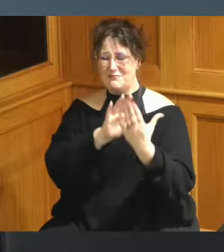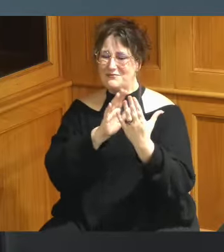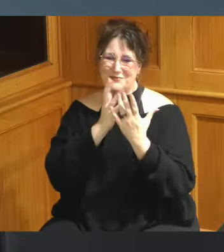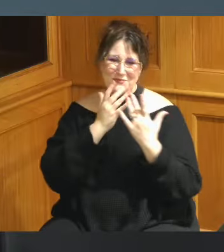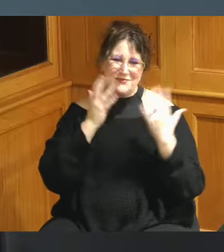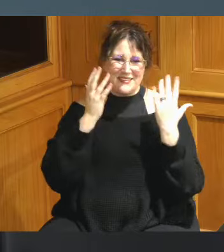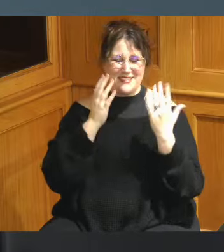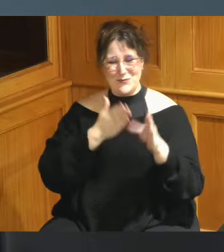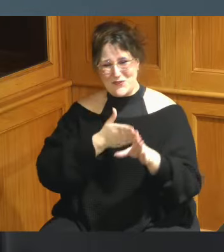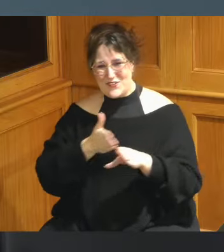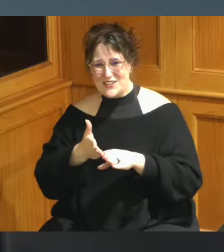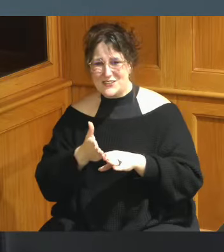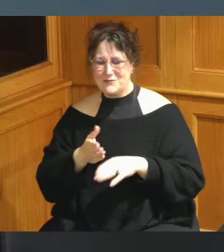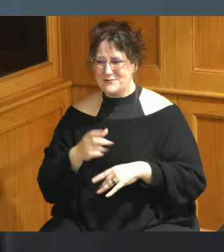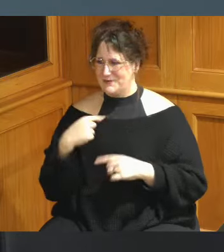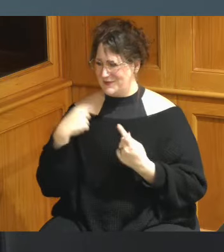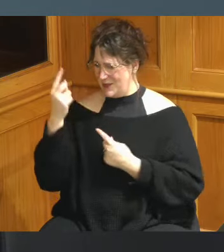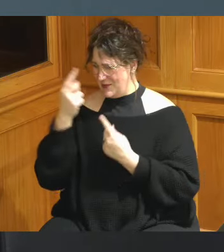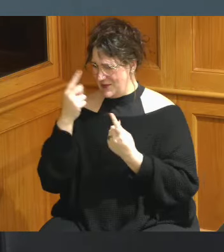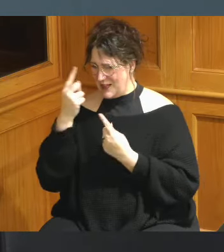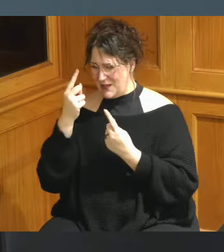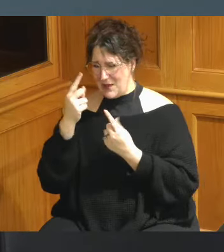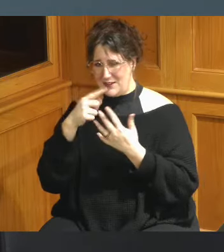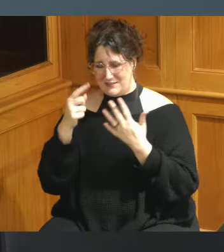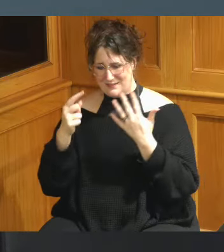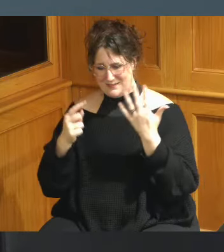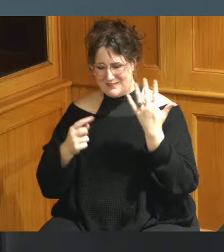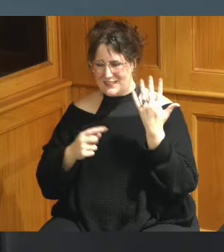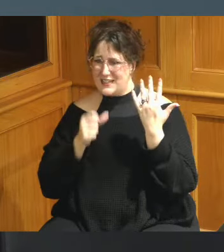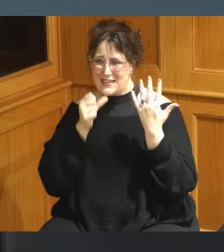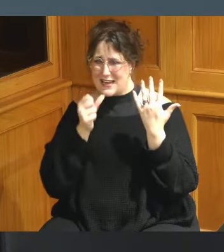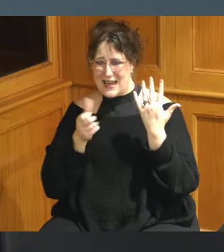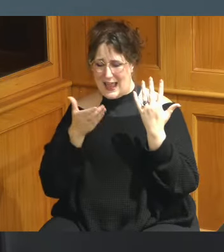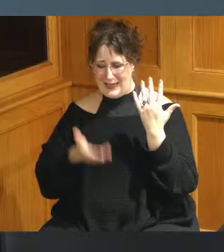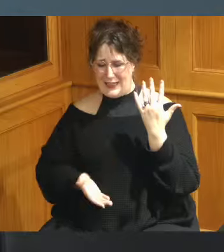professional. But I'm thinking about all the things that are not on here. the impact that